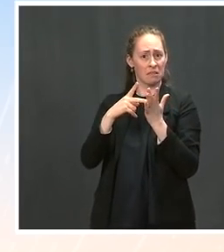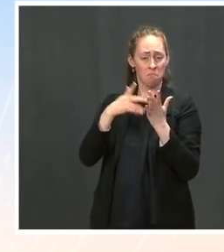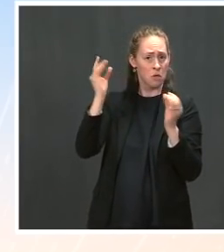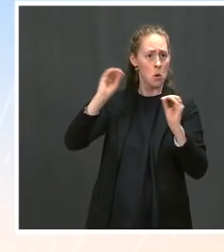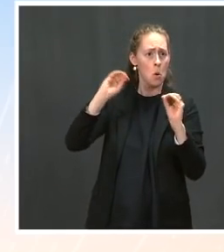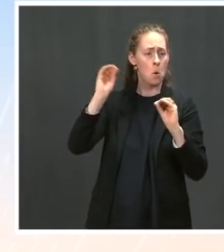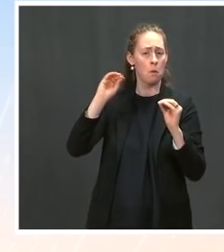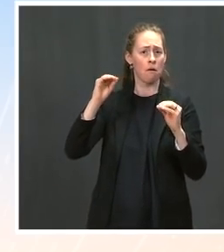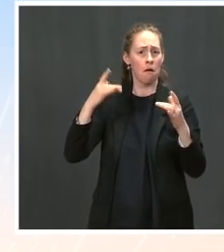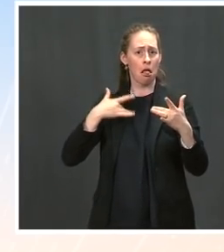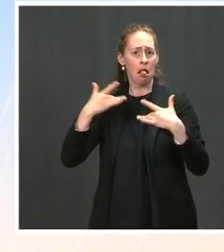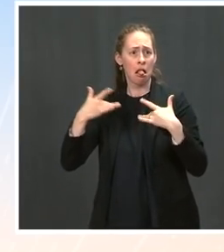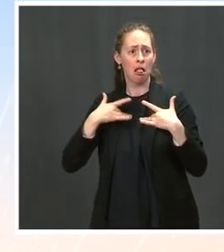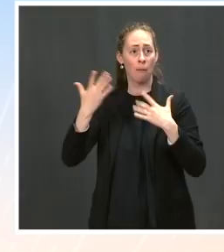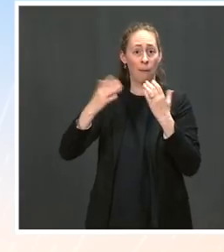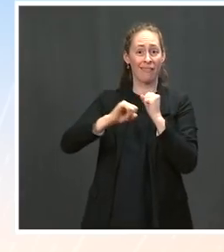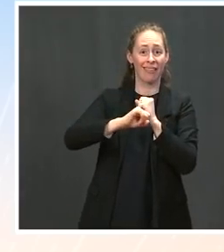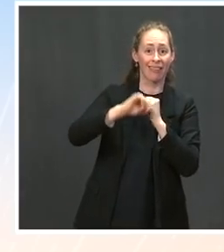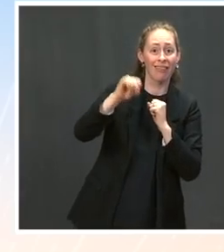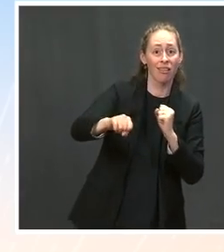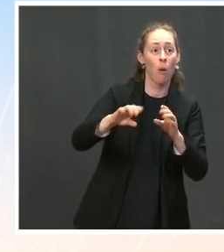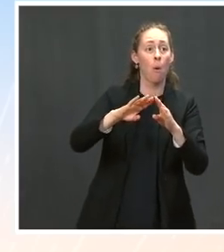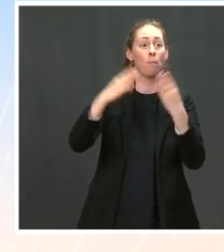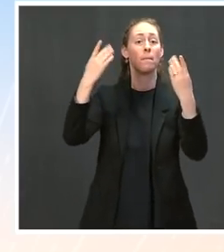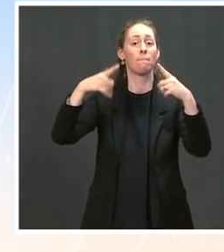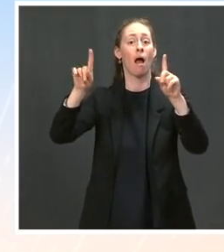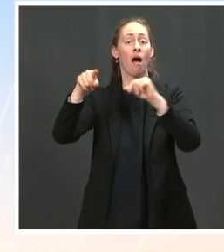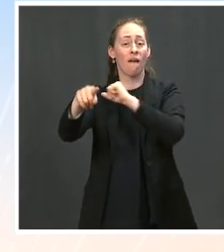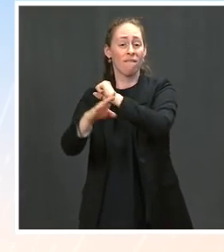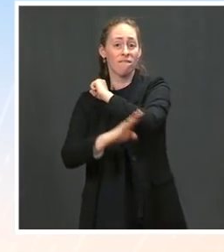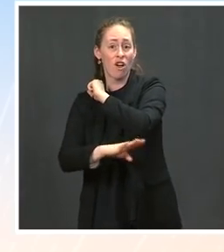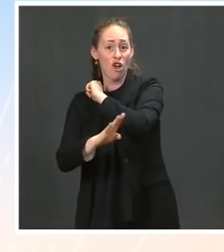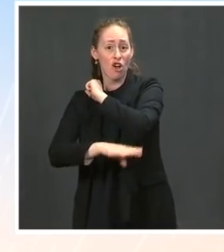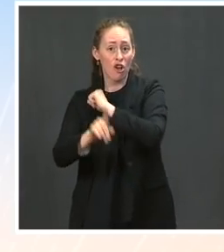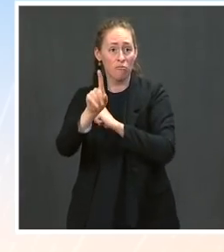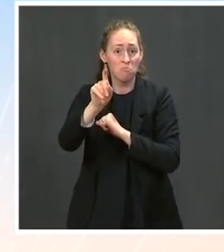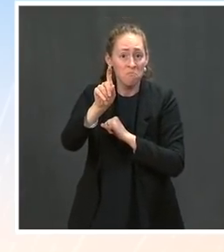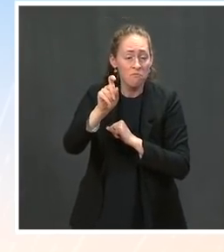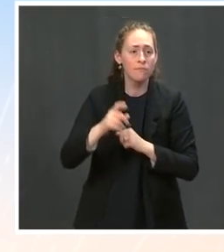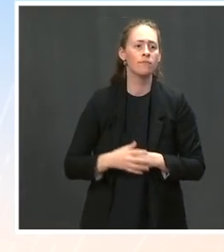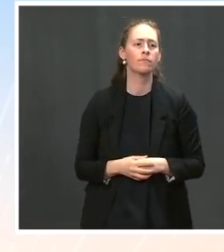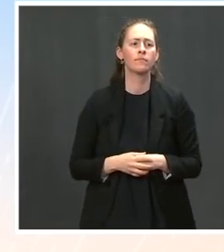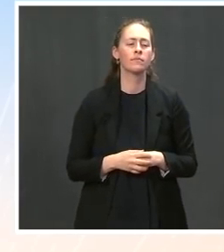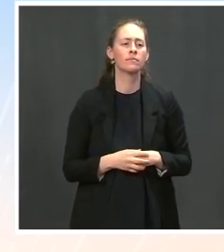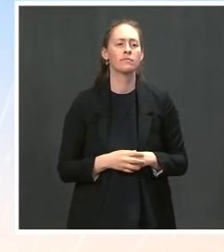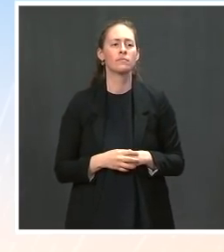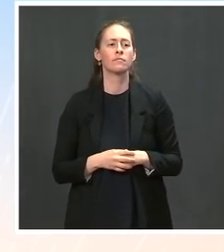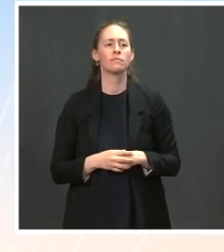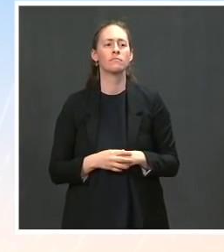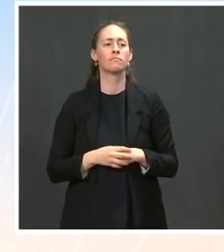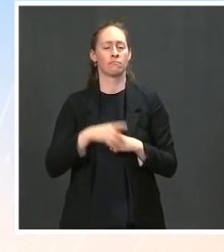to get schools open where he can. Ms. Psaki: Absolutely. And it remains a core promise. It remains something that his Secretary of Education is leading the effort on.